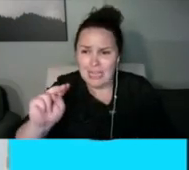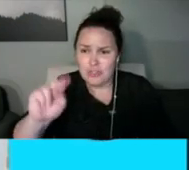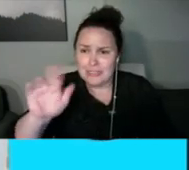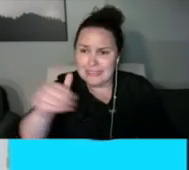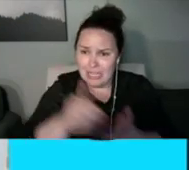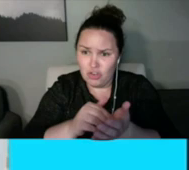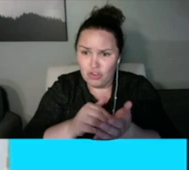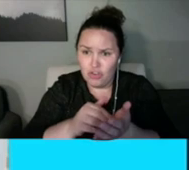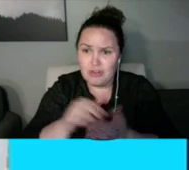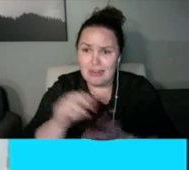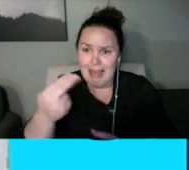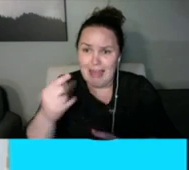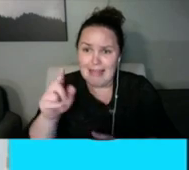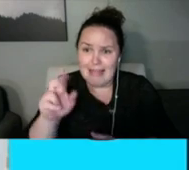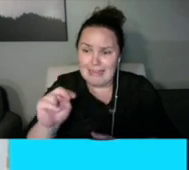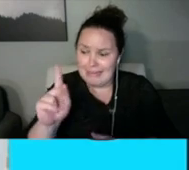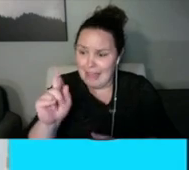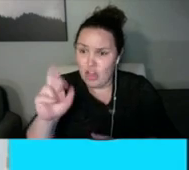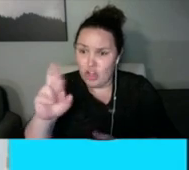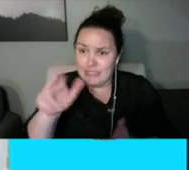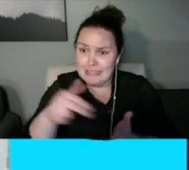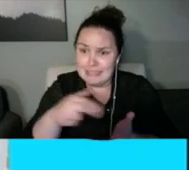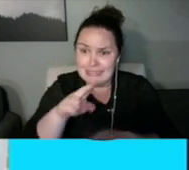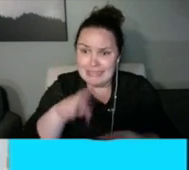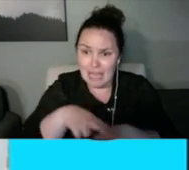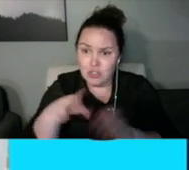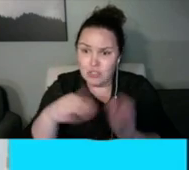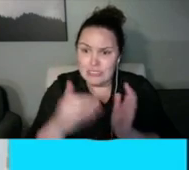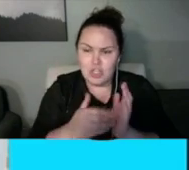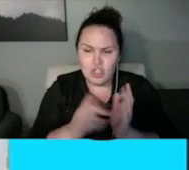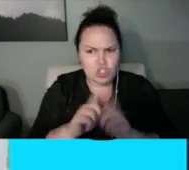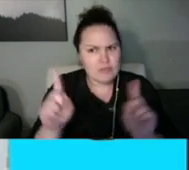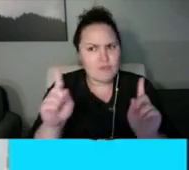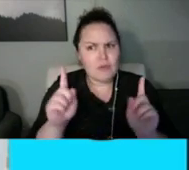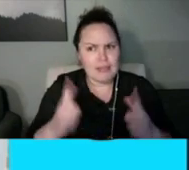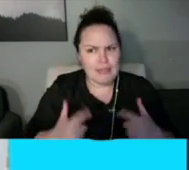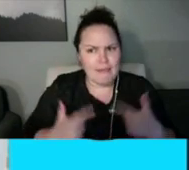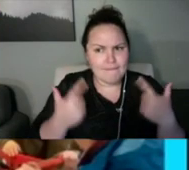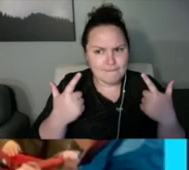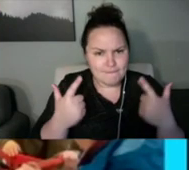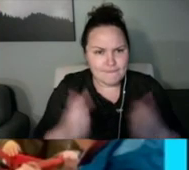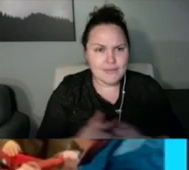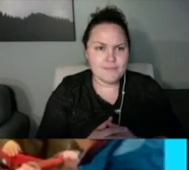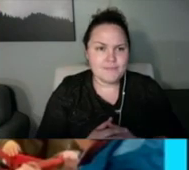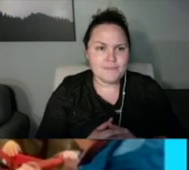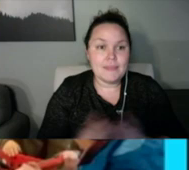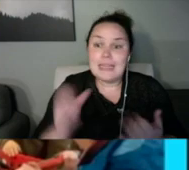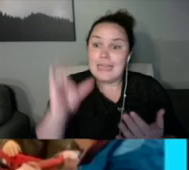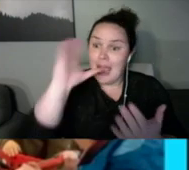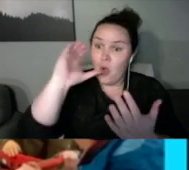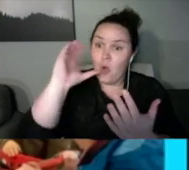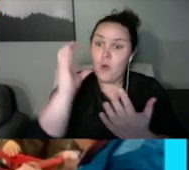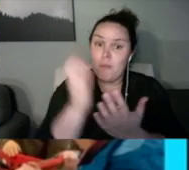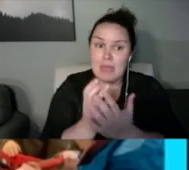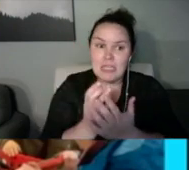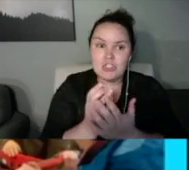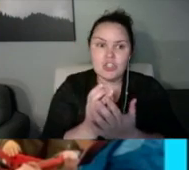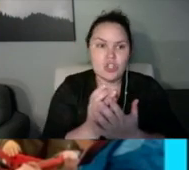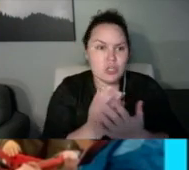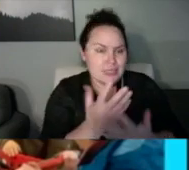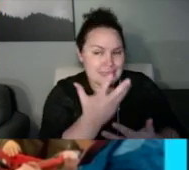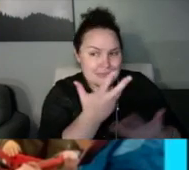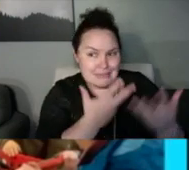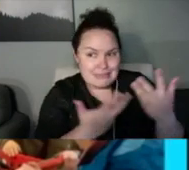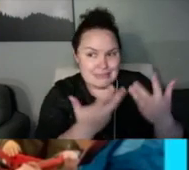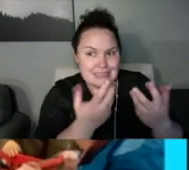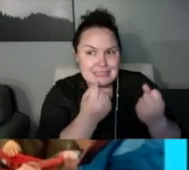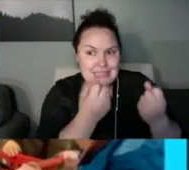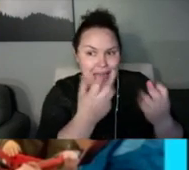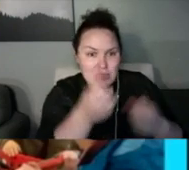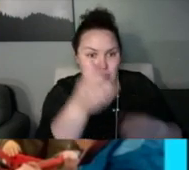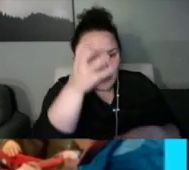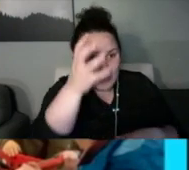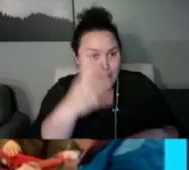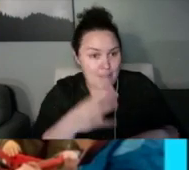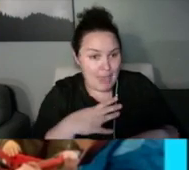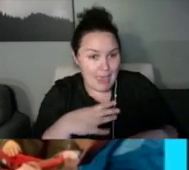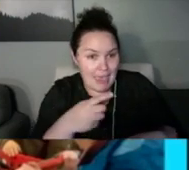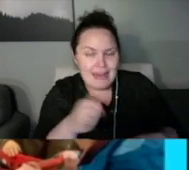on these long, 50 mile rides. And people have always talked to me about